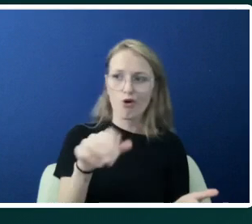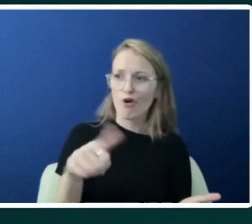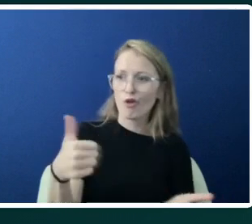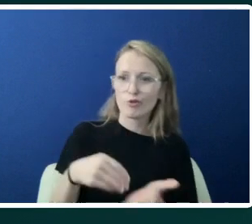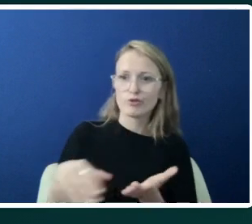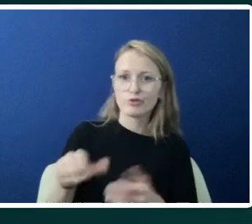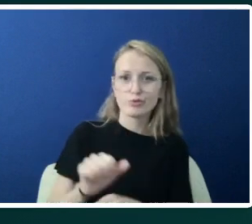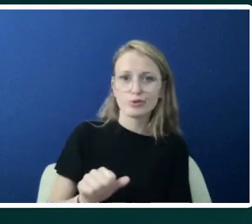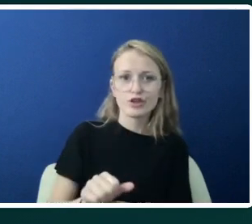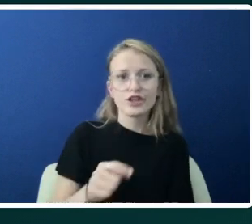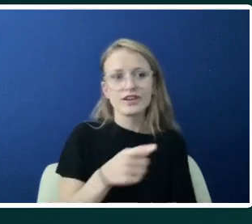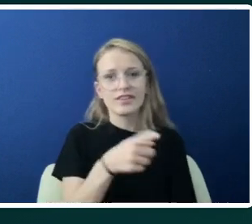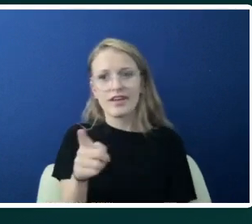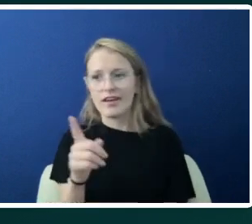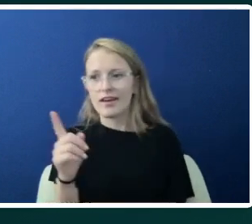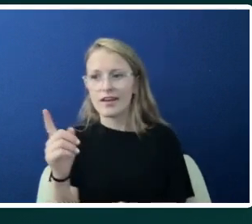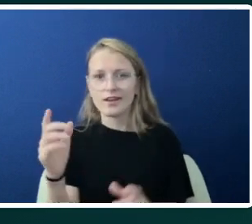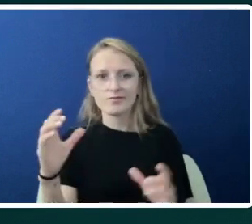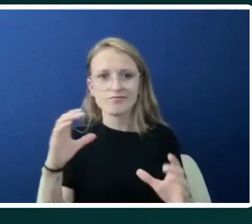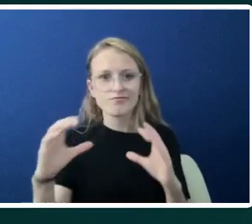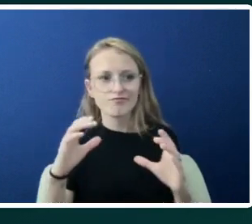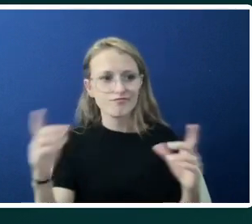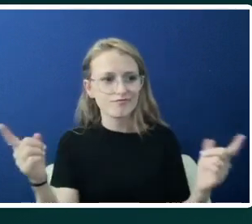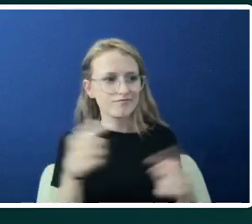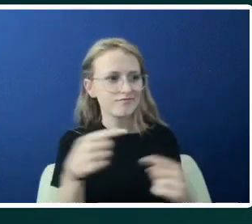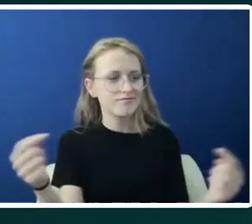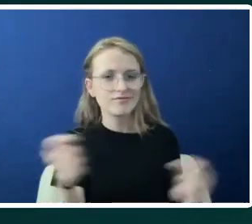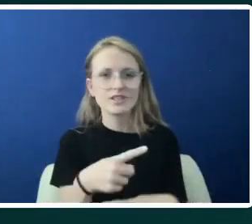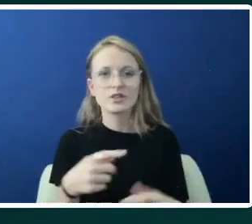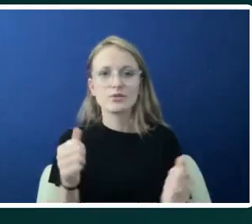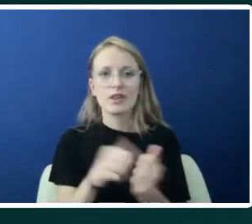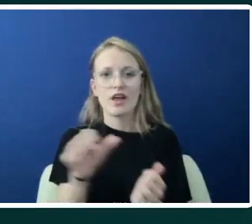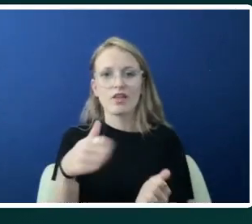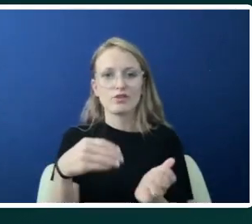was just a basic introduction. And the kids could introduce themselves any way that they